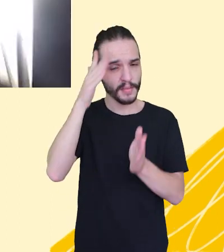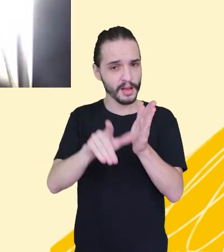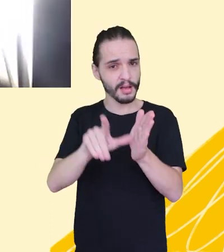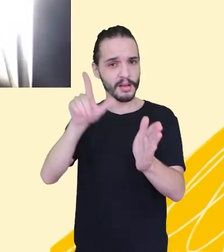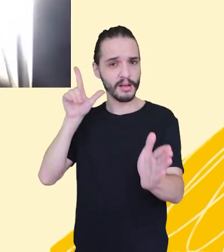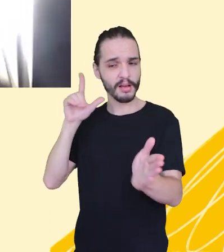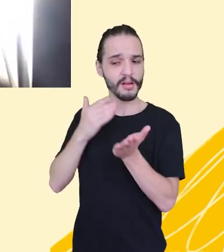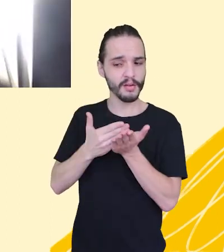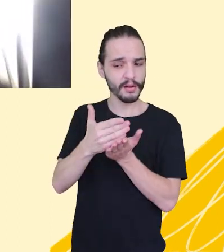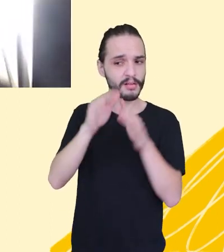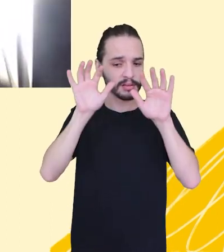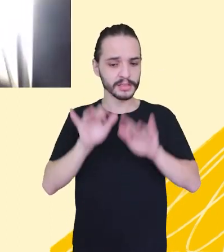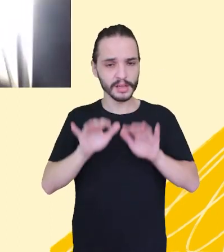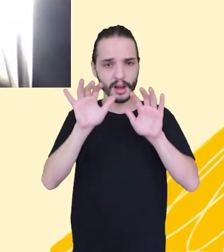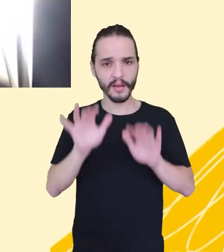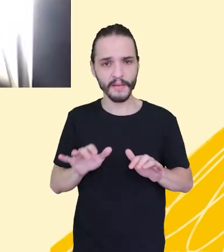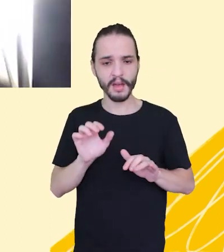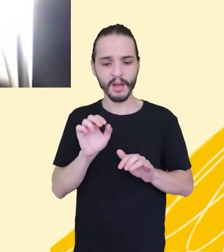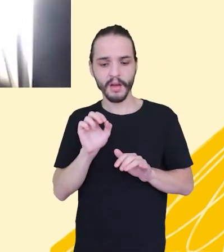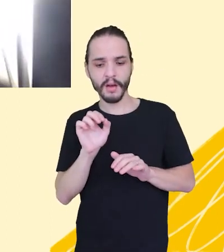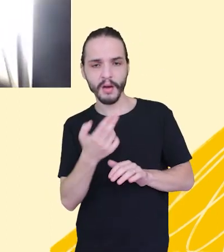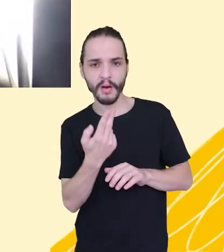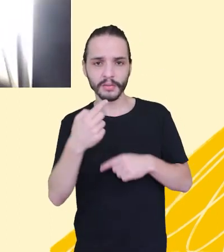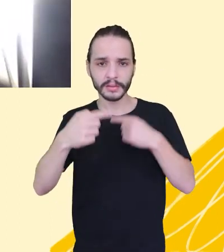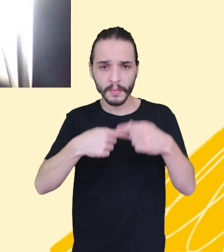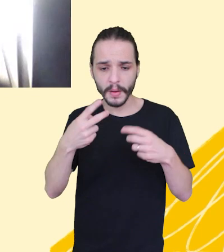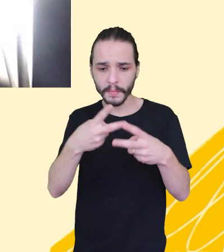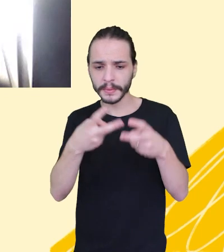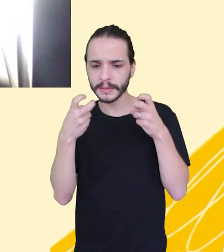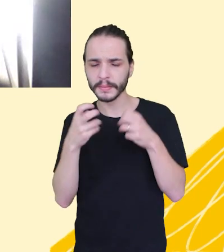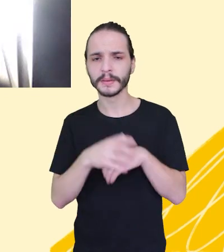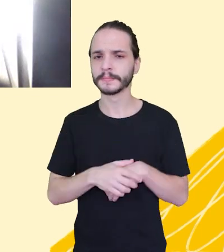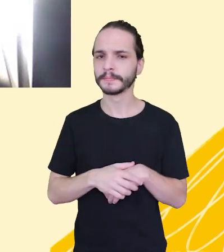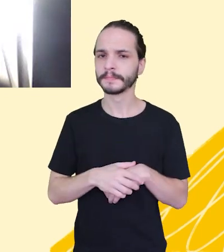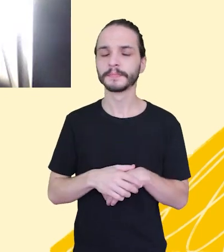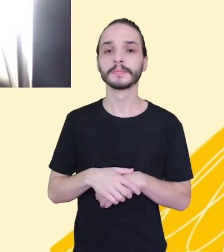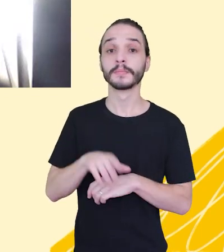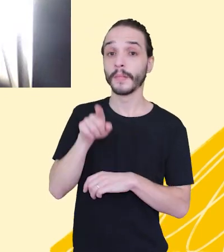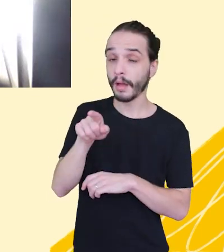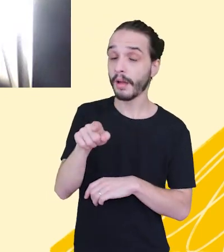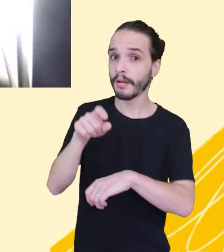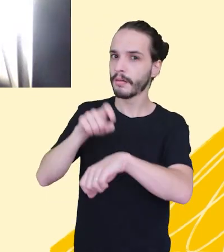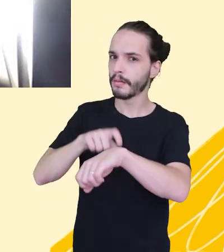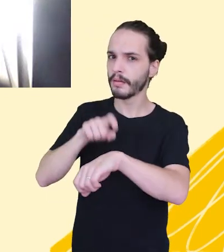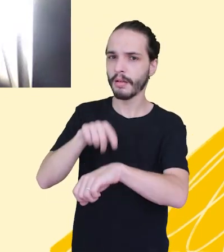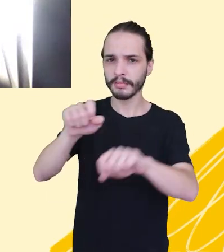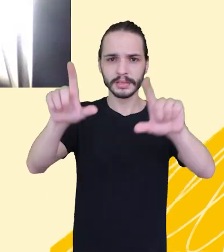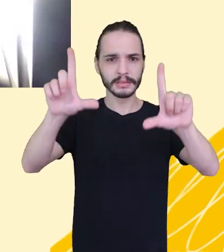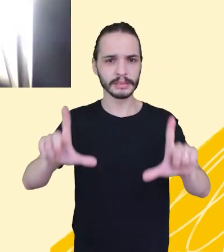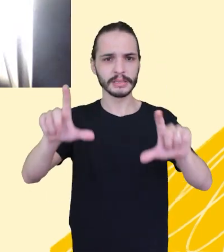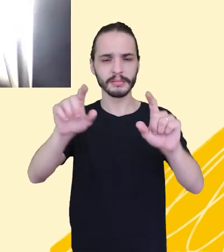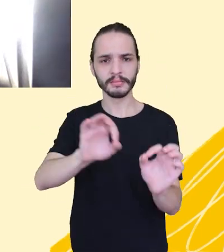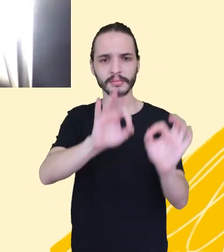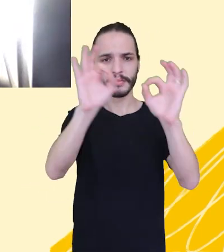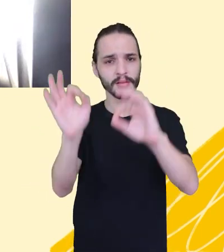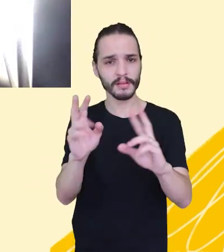No. This is one of the scenes and I think in that film almost the only one